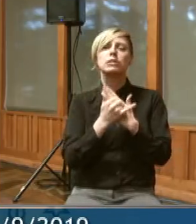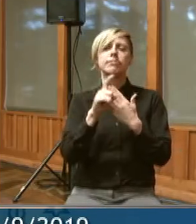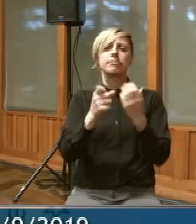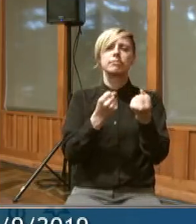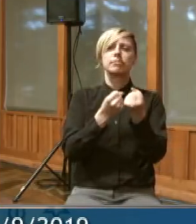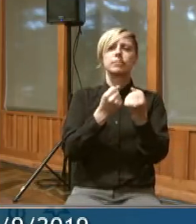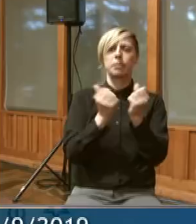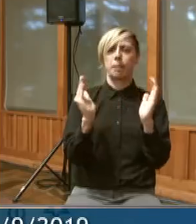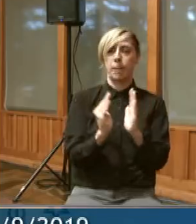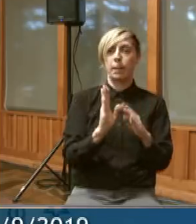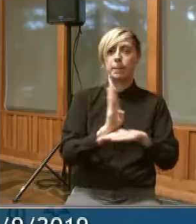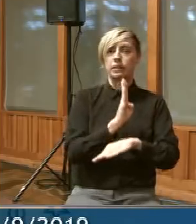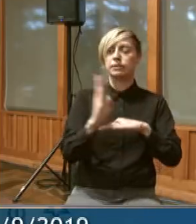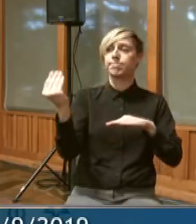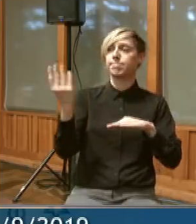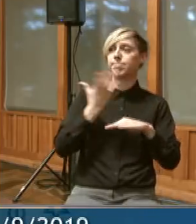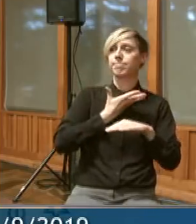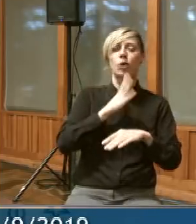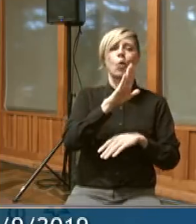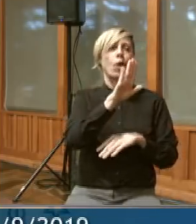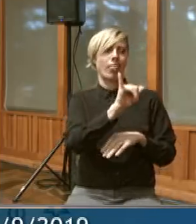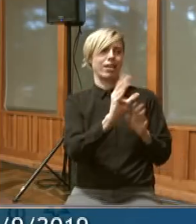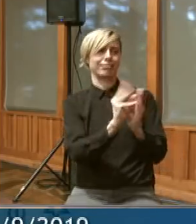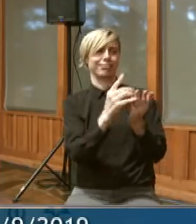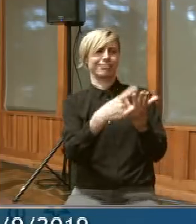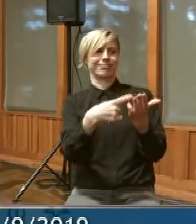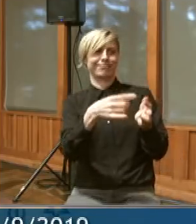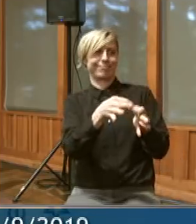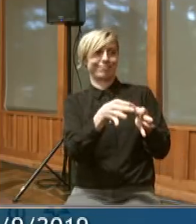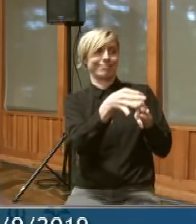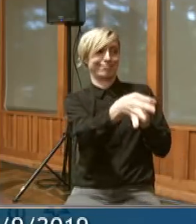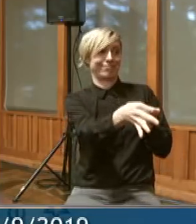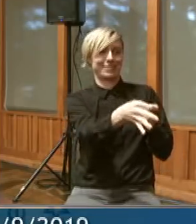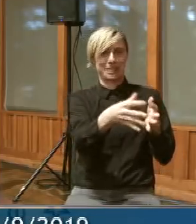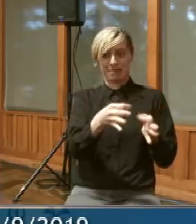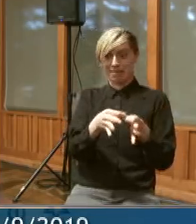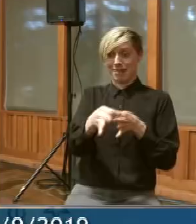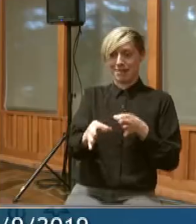I ALLUDED TO THE DIVISION TRANSIT PROJECT AND NEED FOR STABILITY OF SMALL BUSINESSES. I MENTIONED THAT CONVERSATION